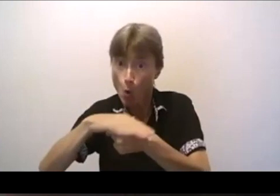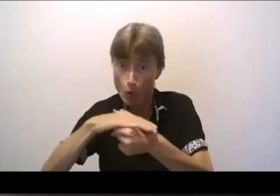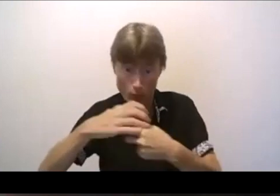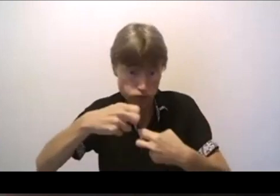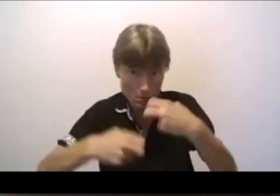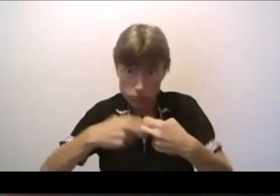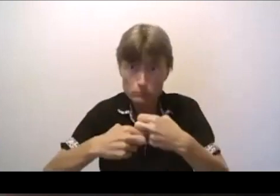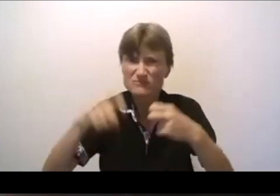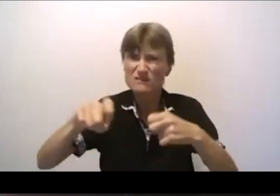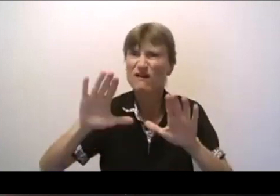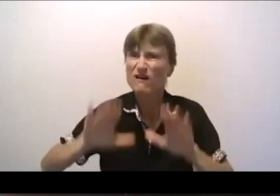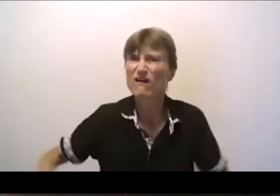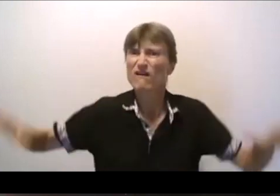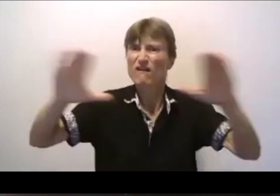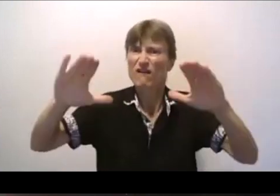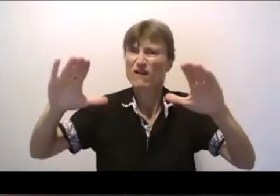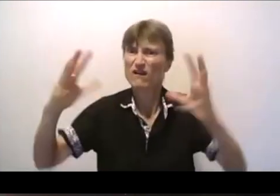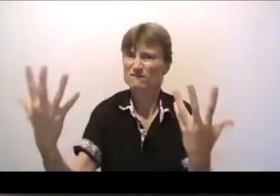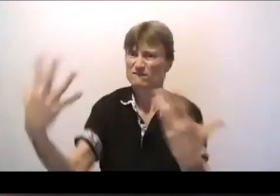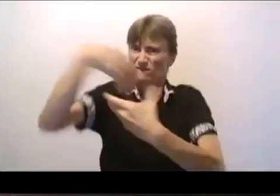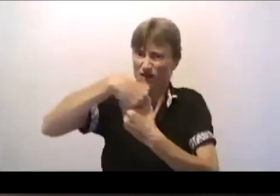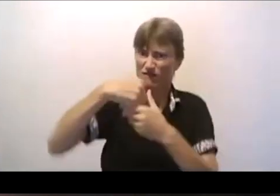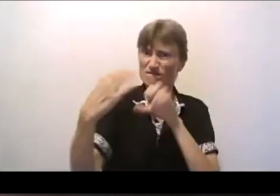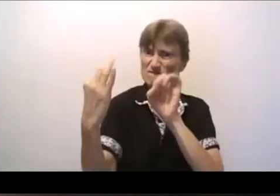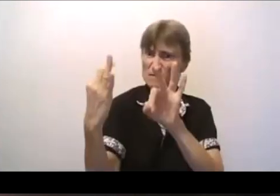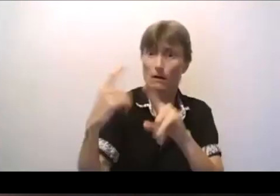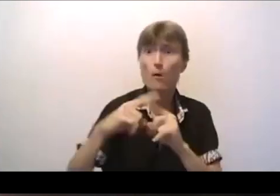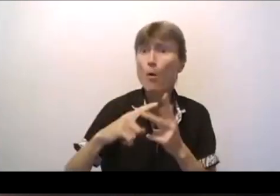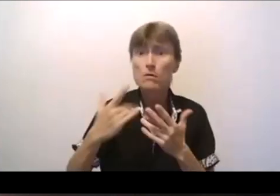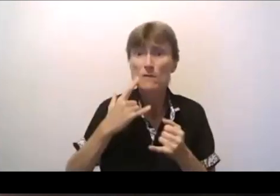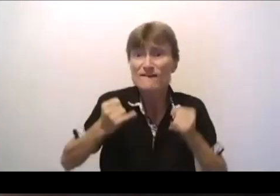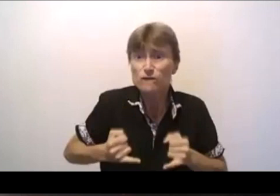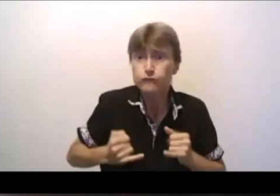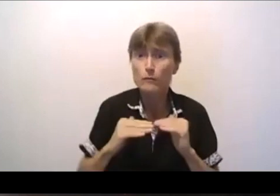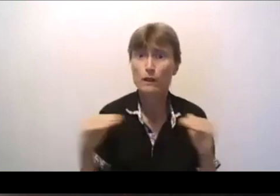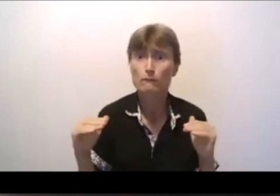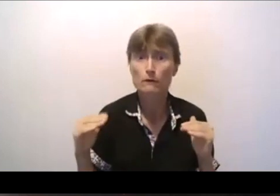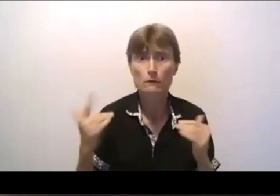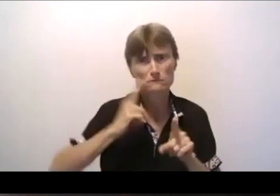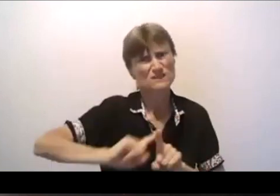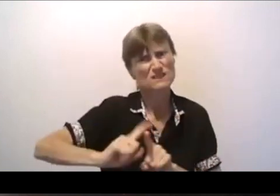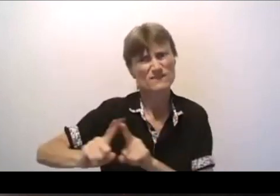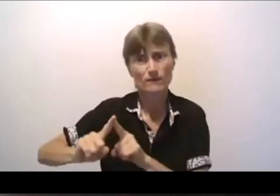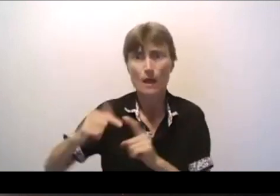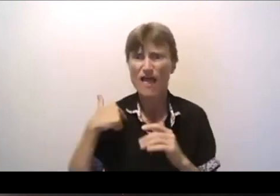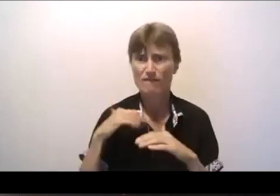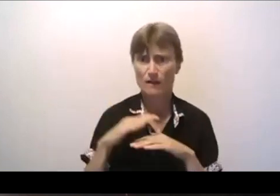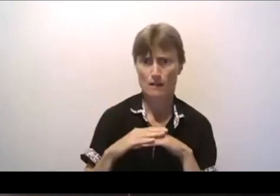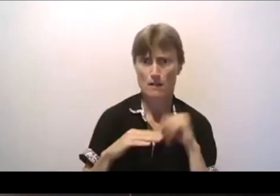whether it's about the things that affect me as an individual these are all factors that come come through things and as